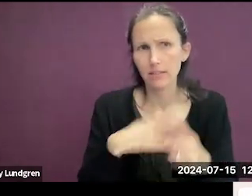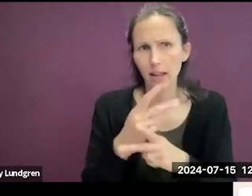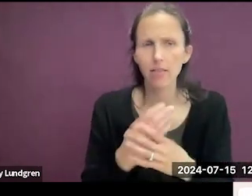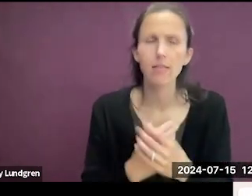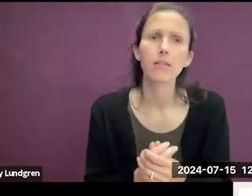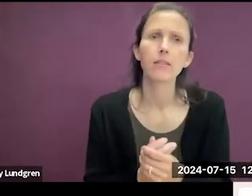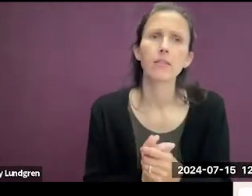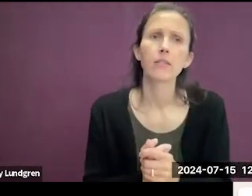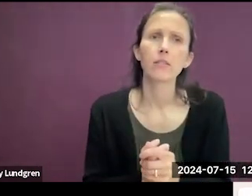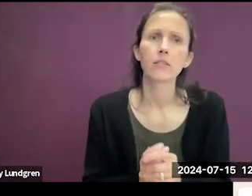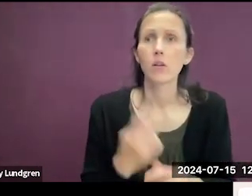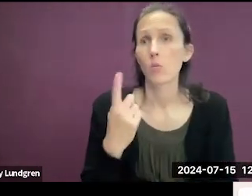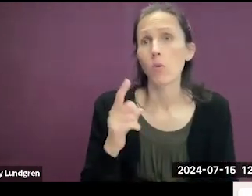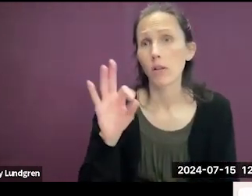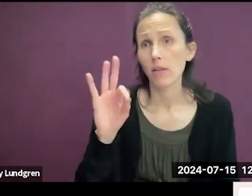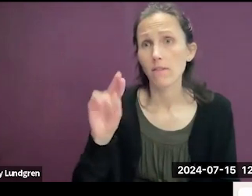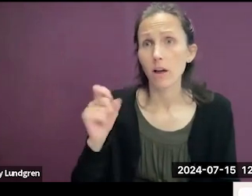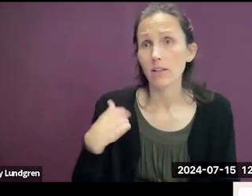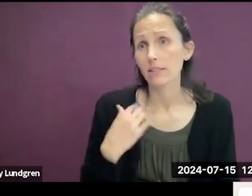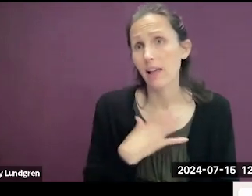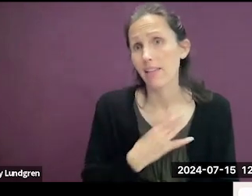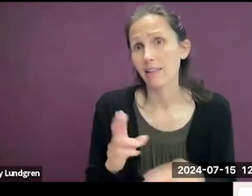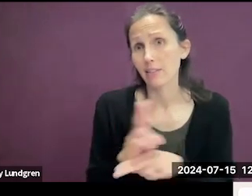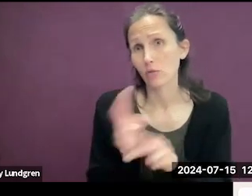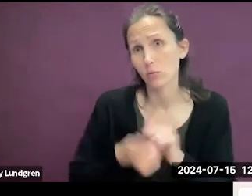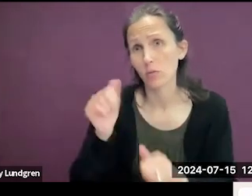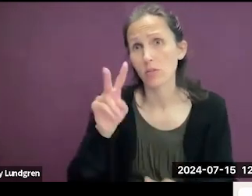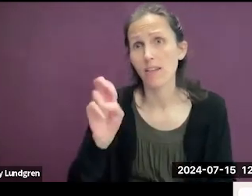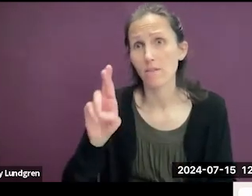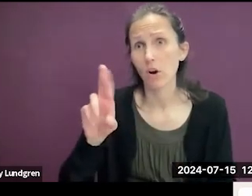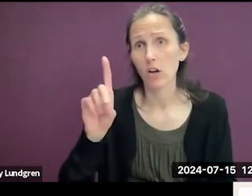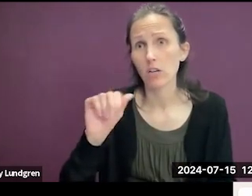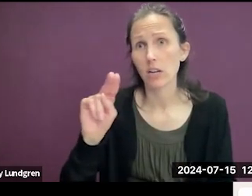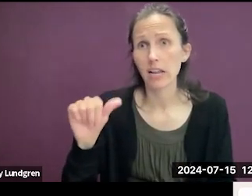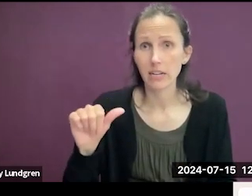So one of the fonts that I like to use the most is Verdana. So I can type that in there, hit Enter,